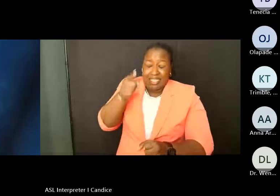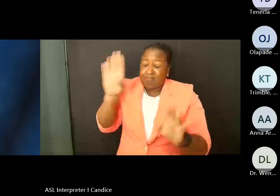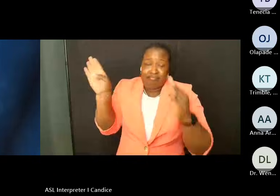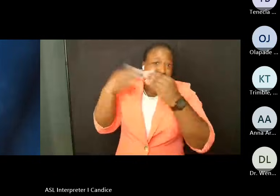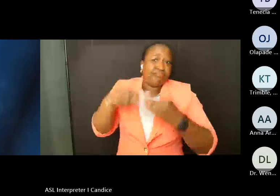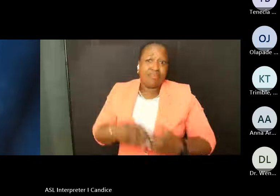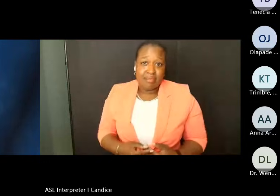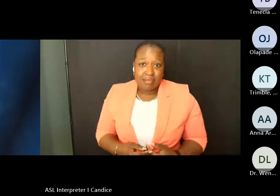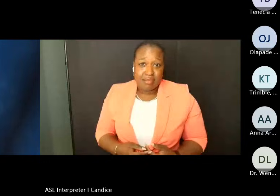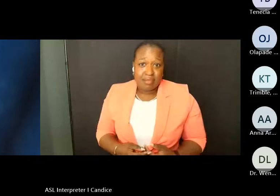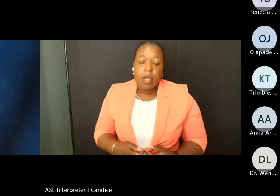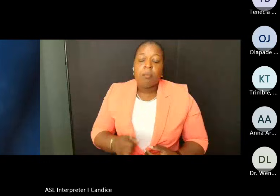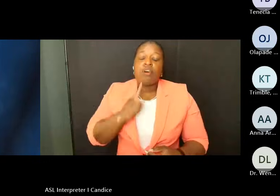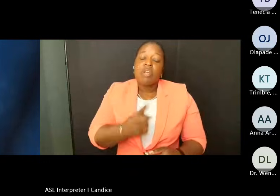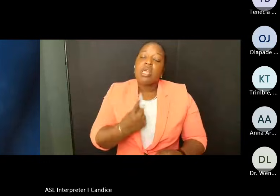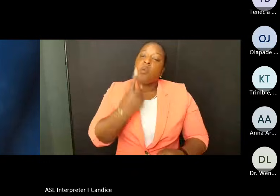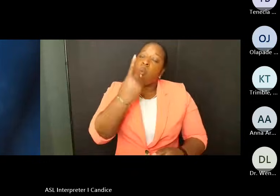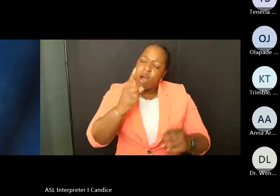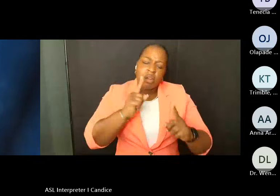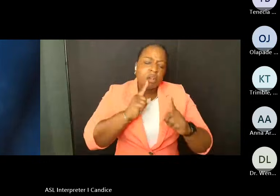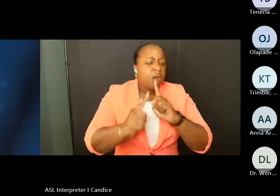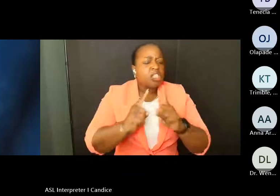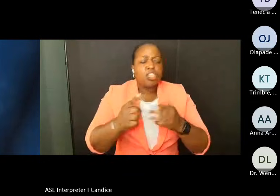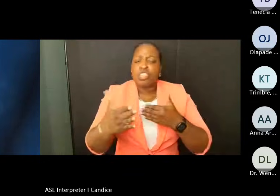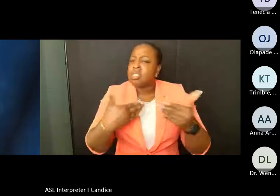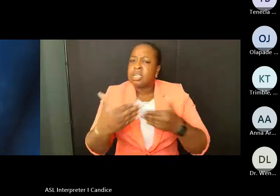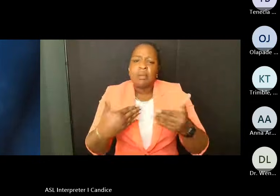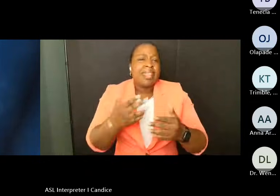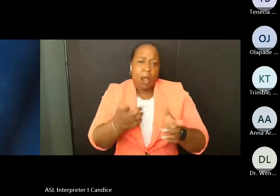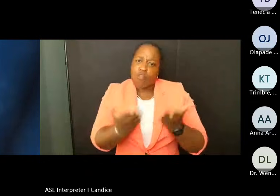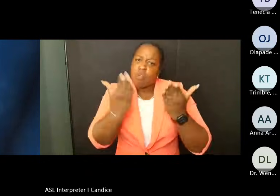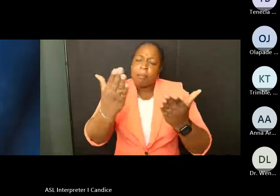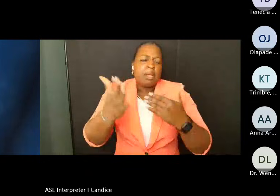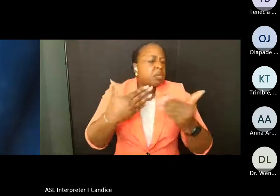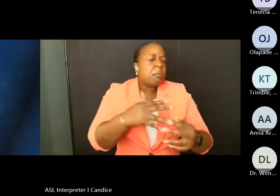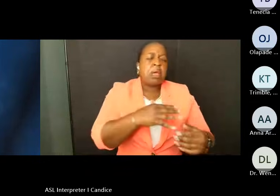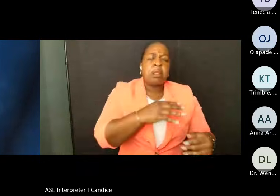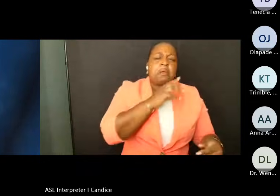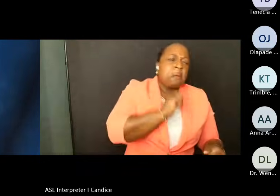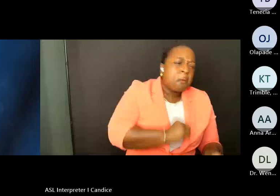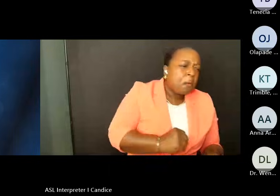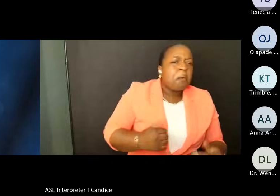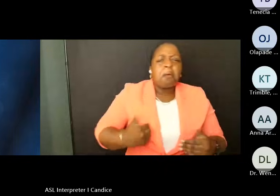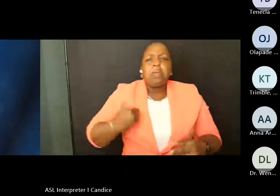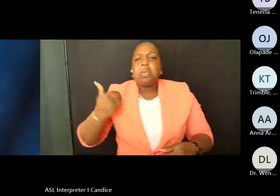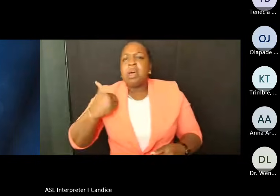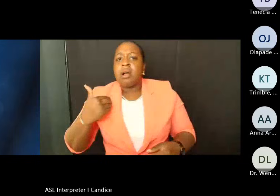everybody. It doesn't matter how young you are, or how old you are, or how severe it is, you